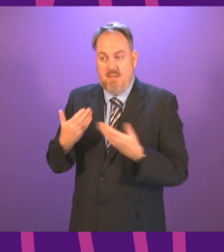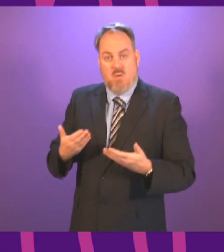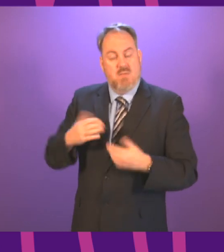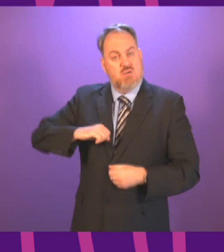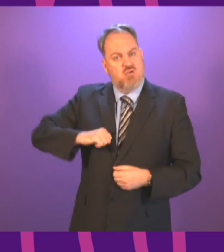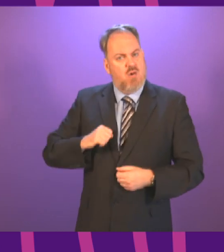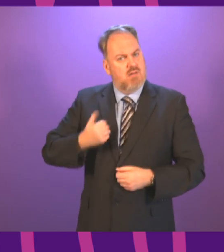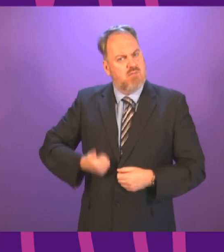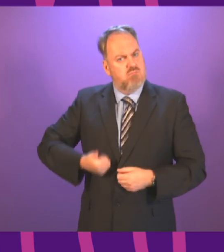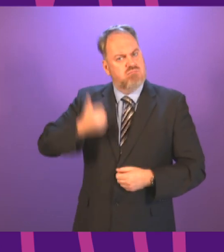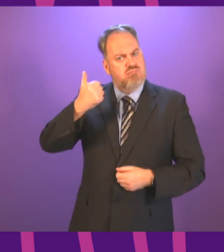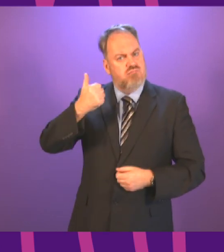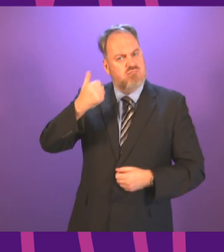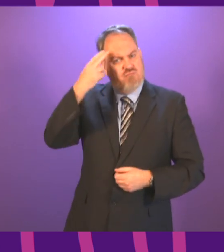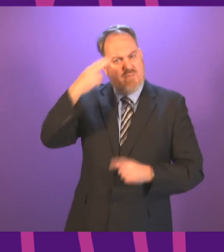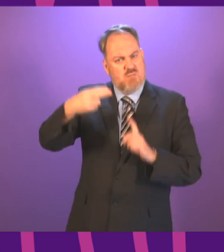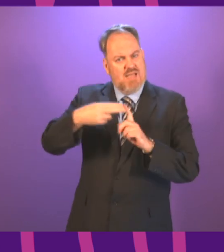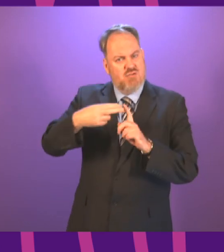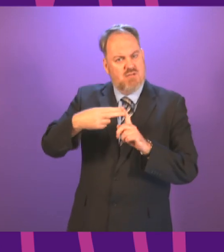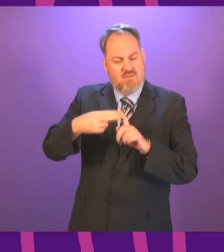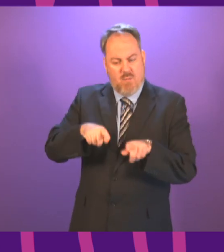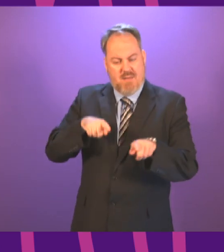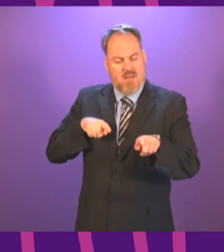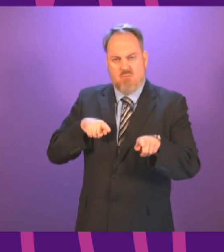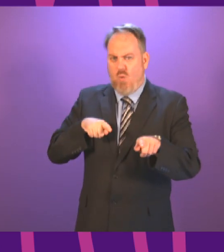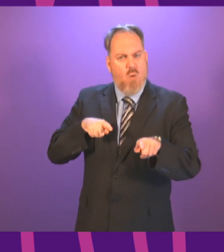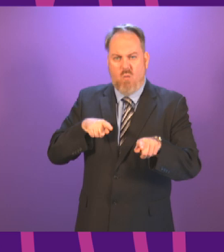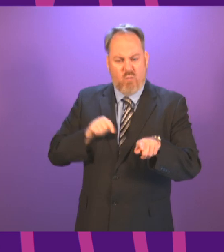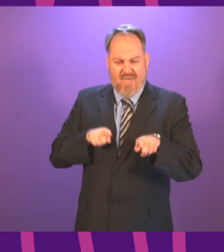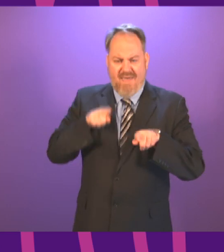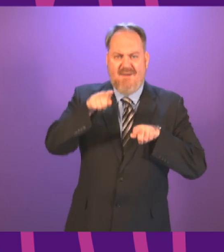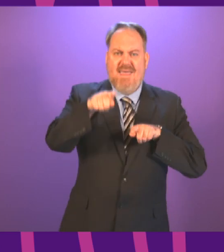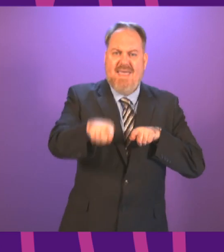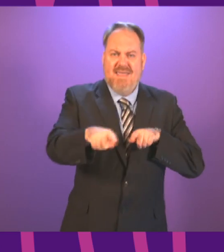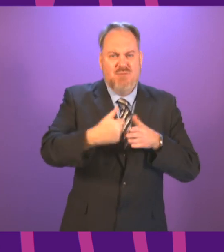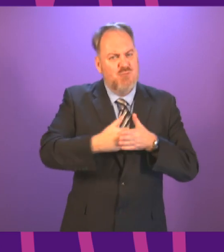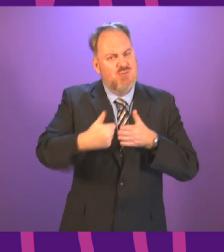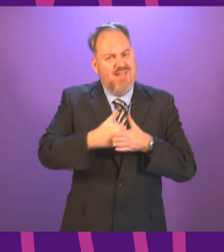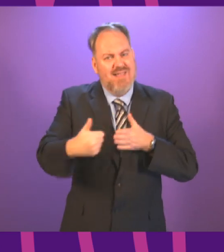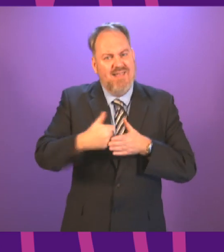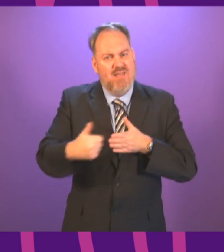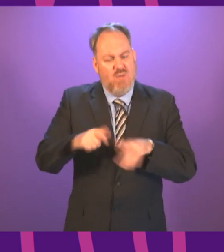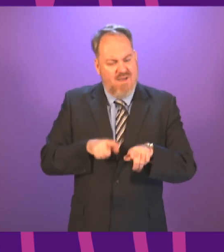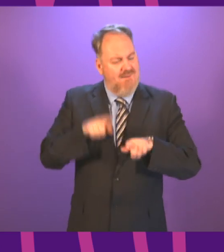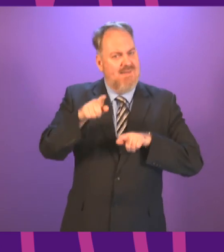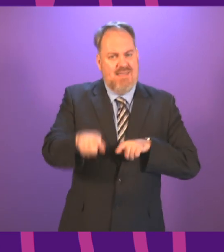actually has a good reputation of not being behind the curve on rolling out new technology, but being ahead of the curve.